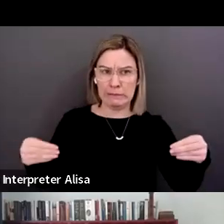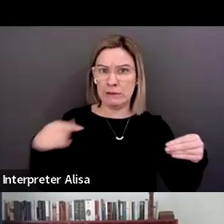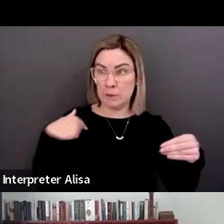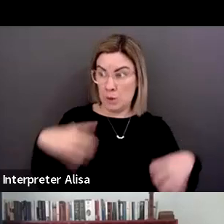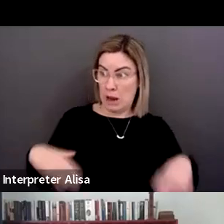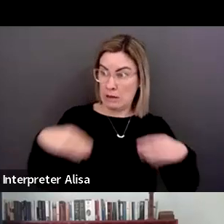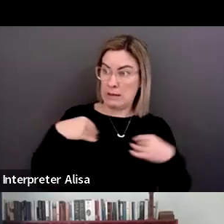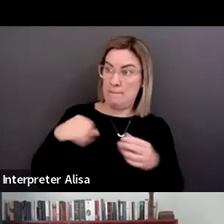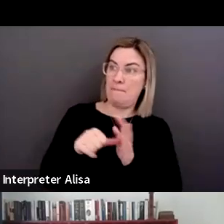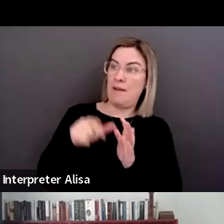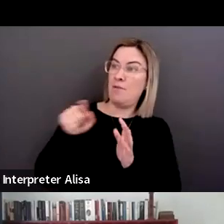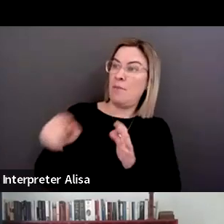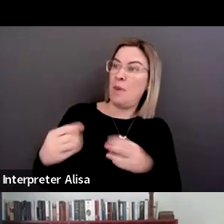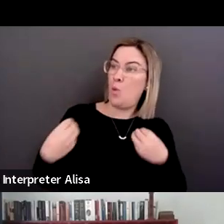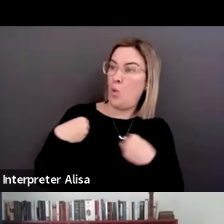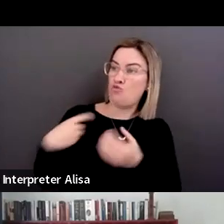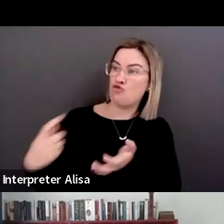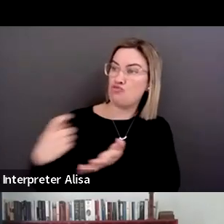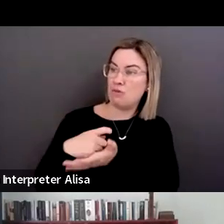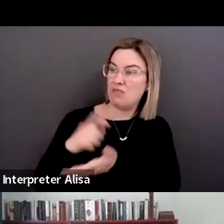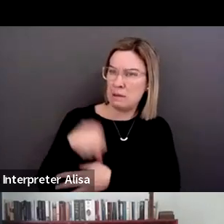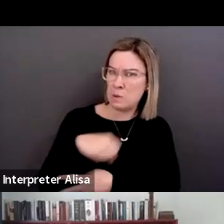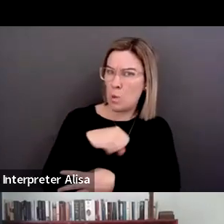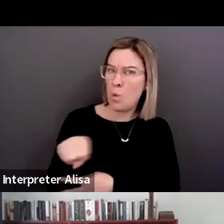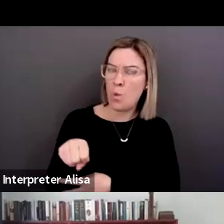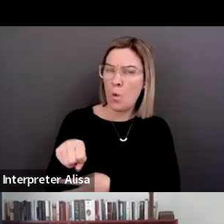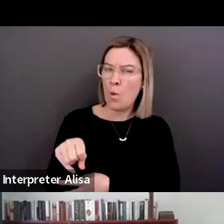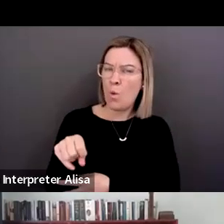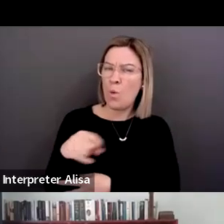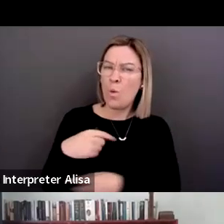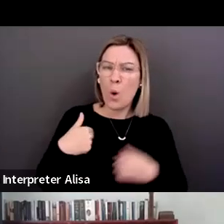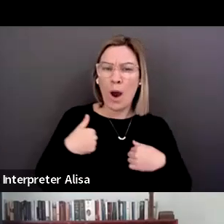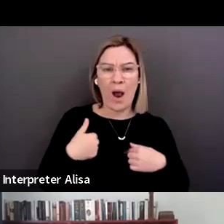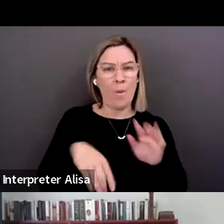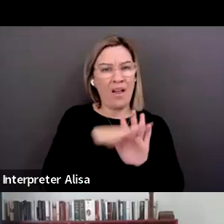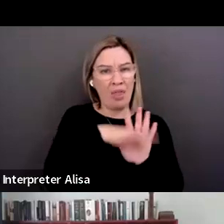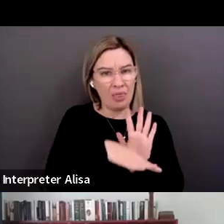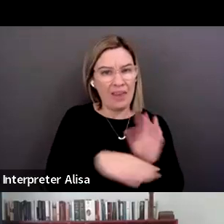Where do we draw the line? Where do we draw the line in terms of accepting